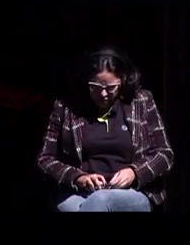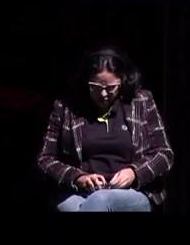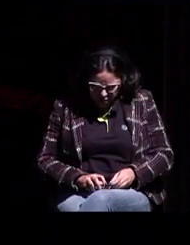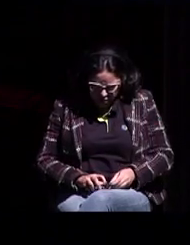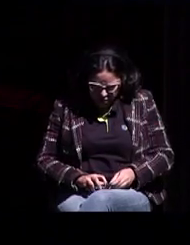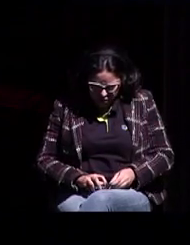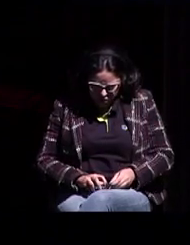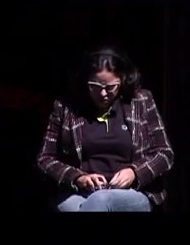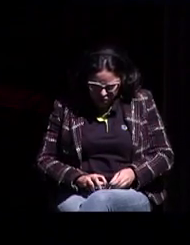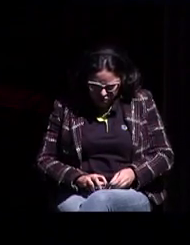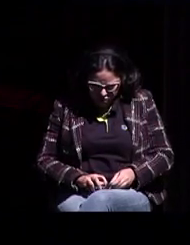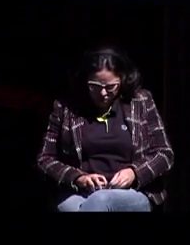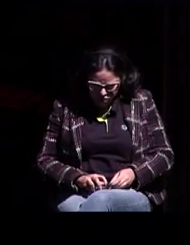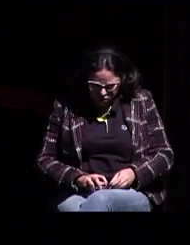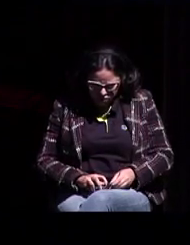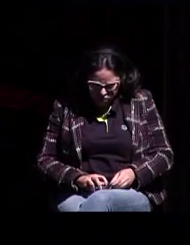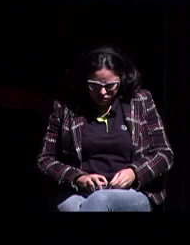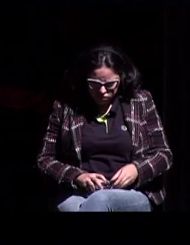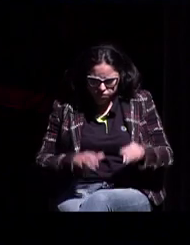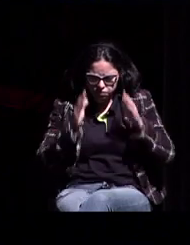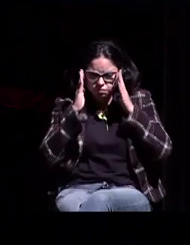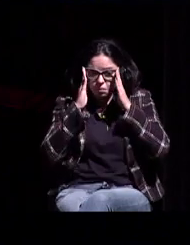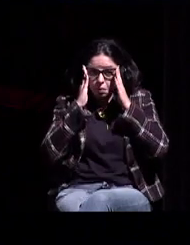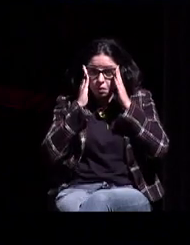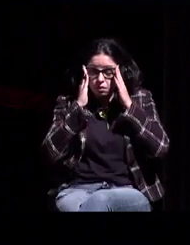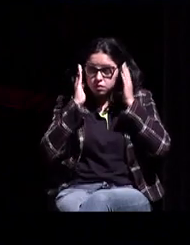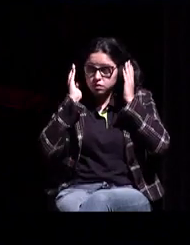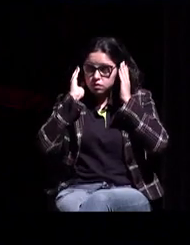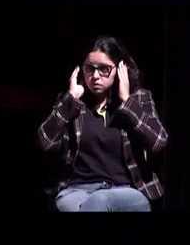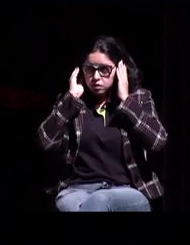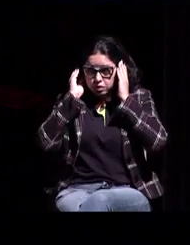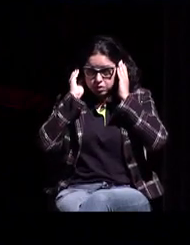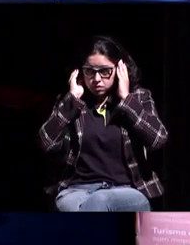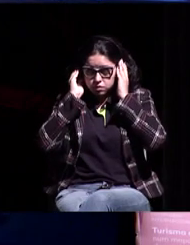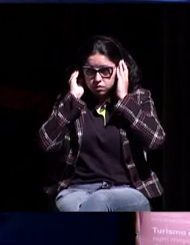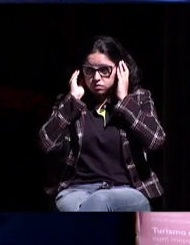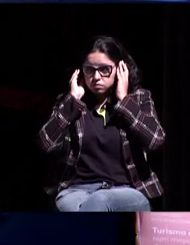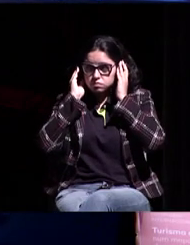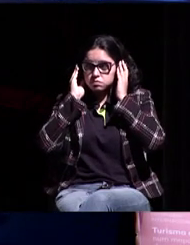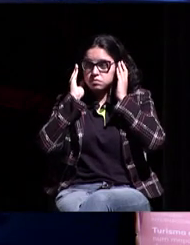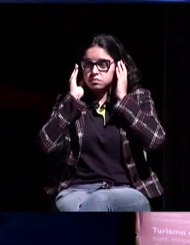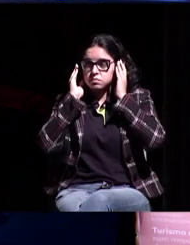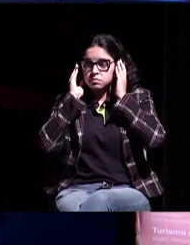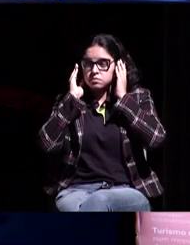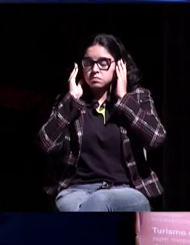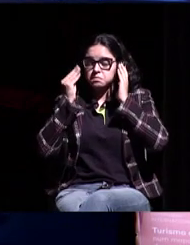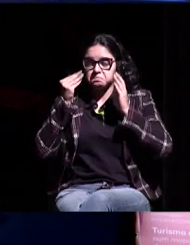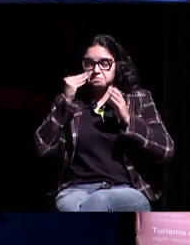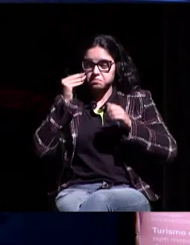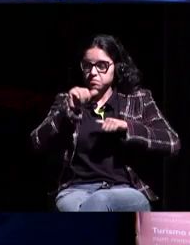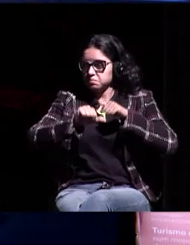an horizon of hope so we can act and change the tourism Mark Watson spoke about earlier today